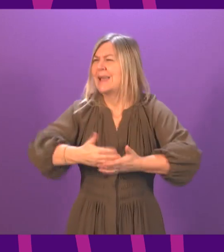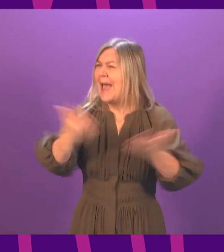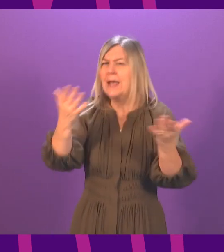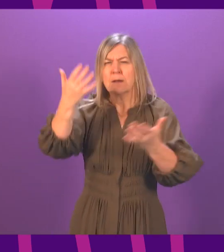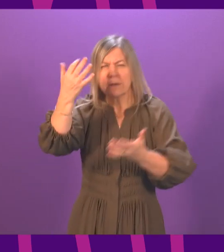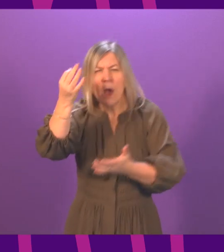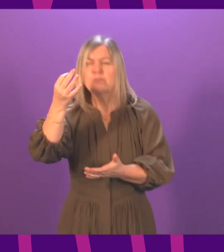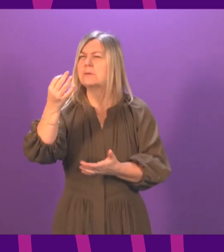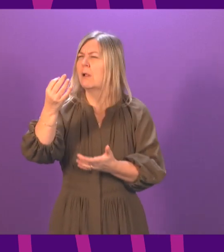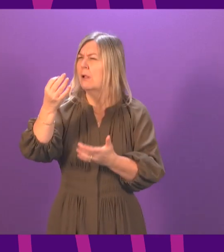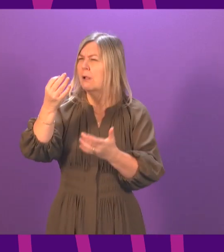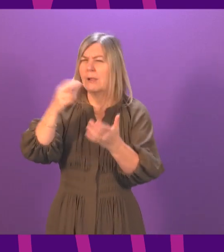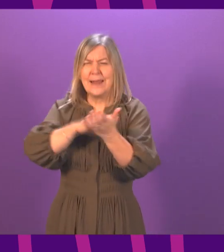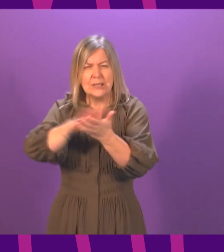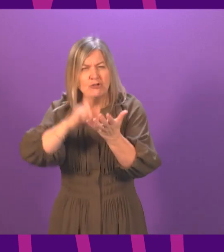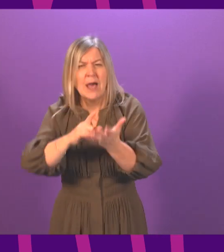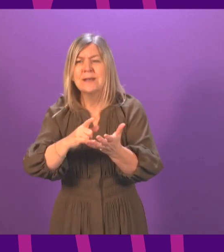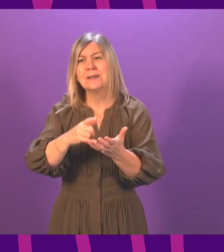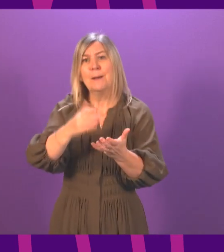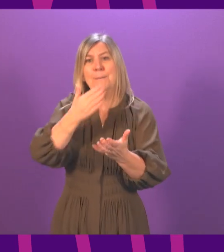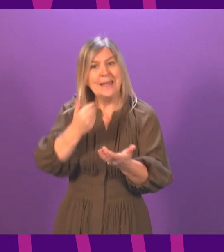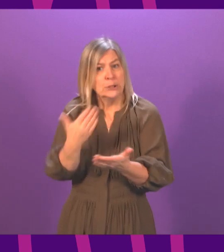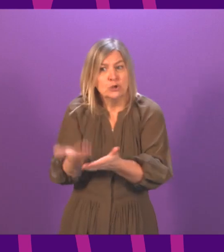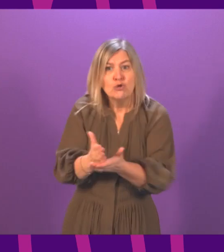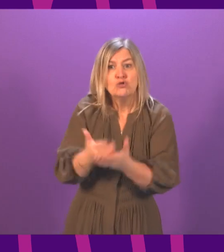of our Covid response is unclear should let us know. We will look into it and,